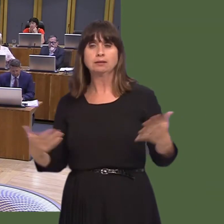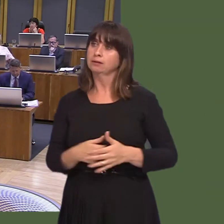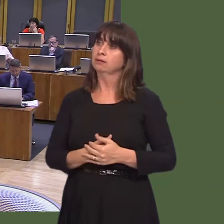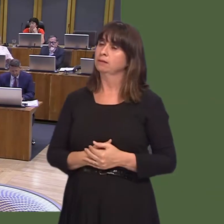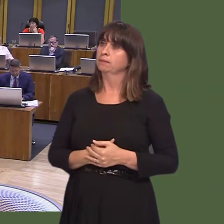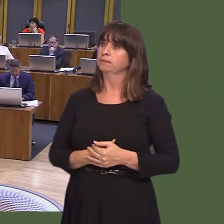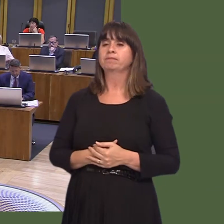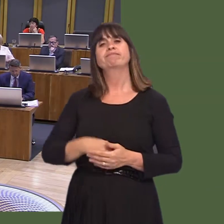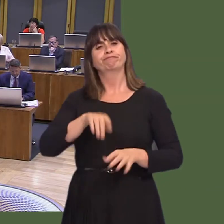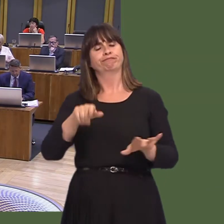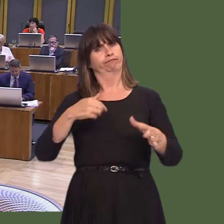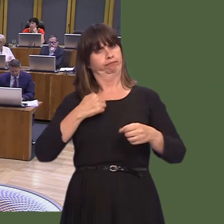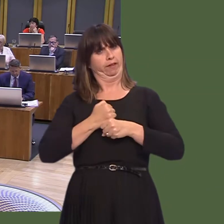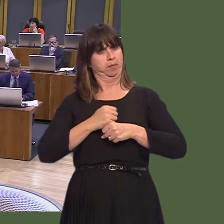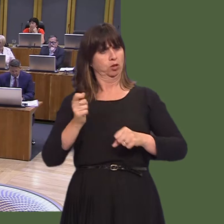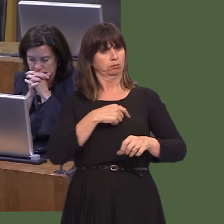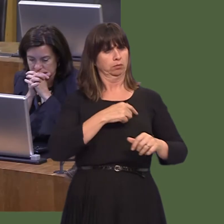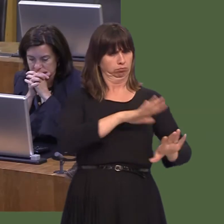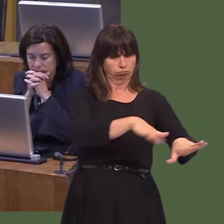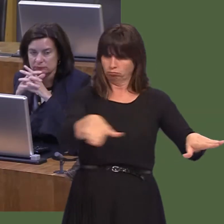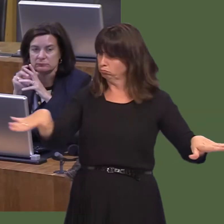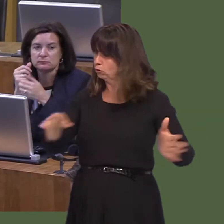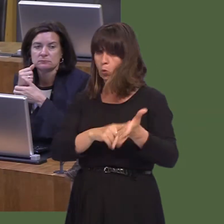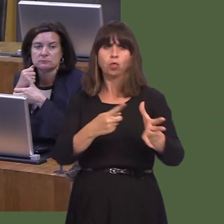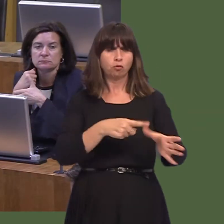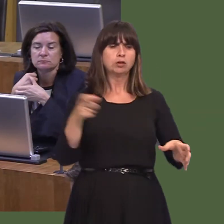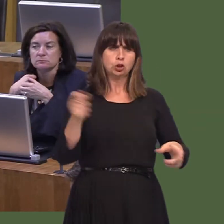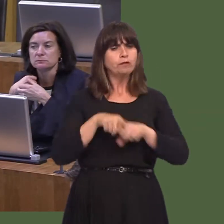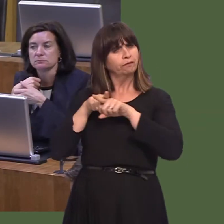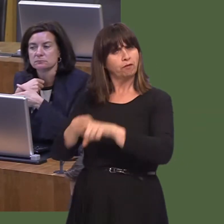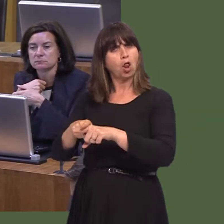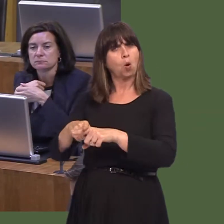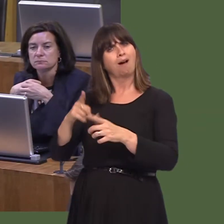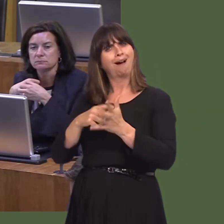course, local authorities to comply with the Active Travel (Wales) Act 2013 and to look